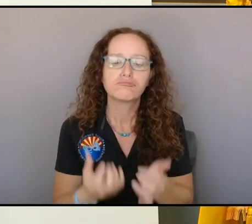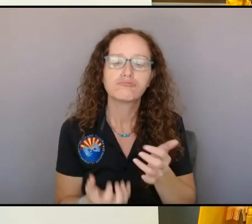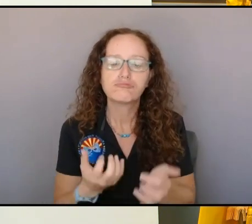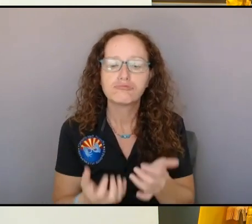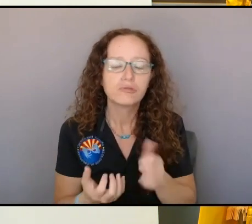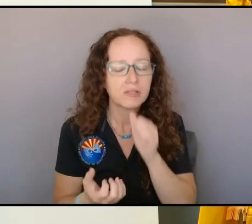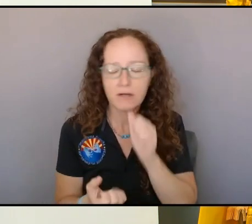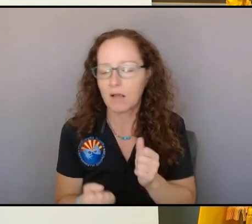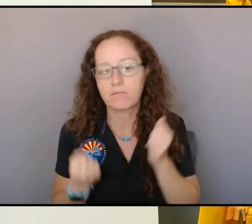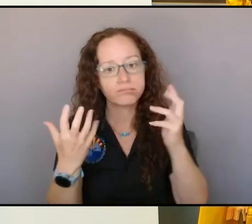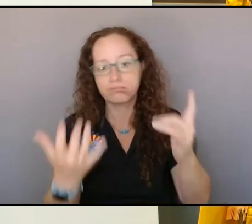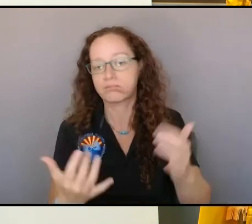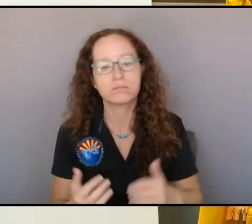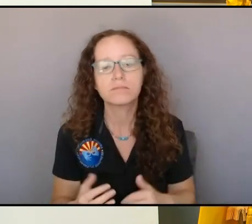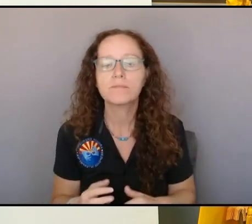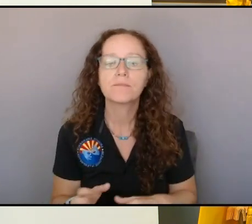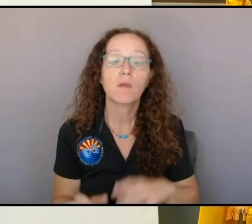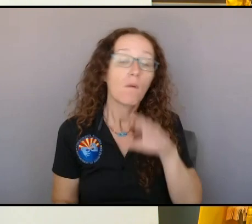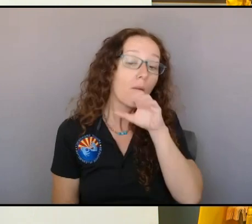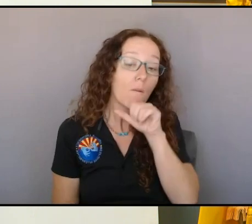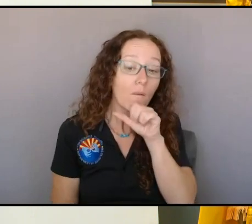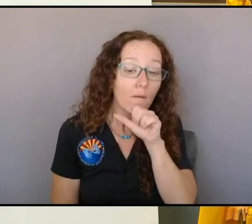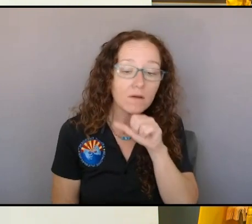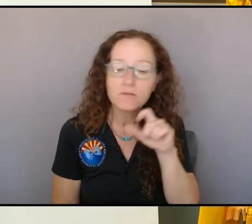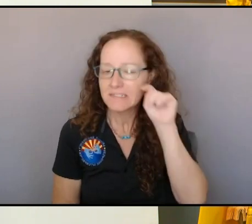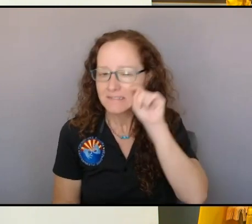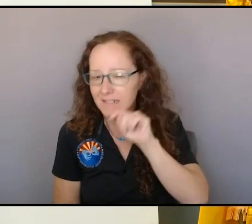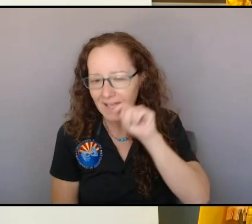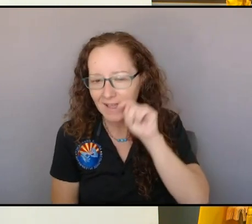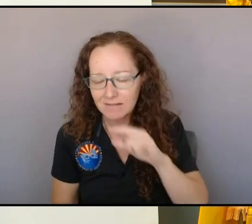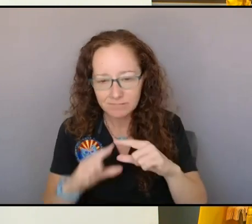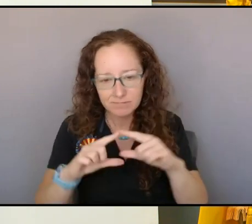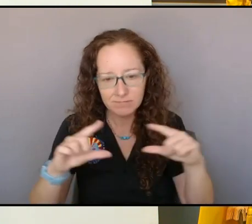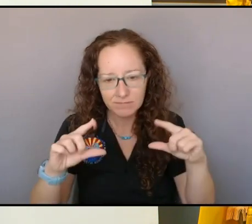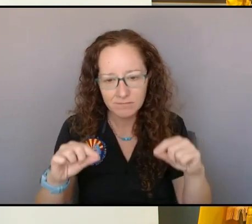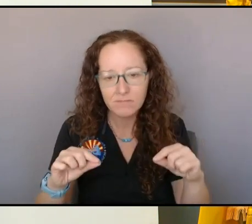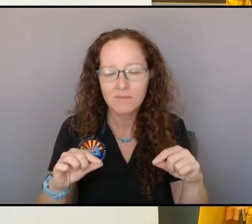That's where conditions become more elevated. The potential for